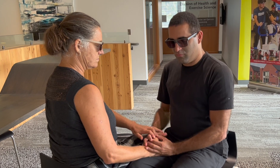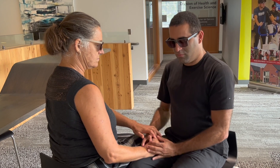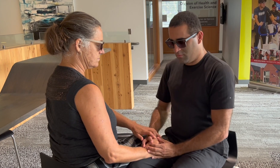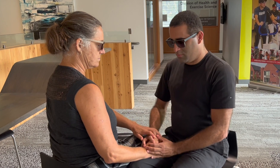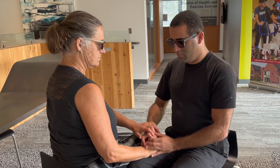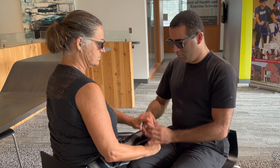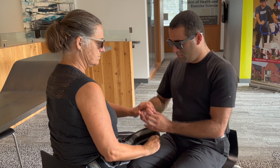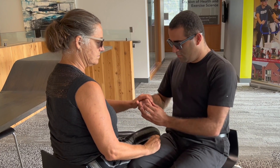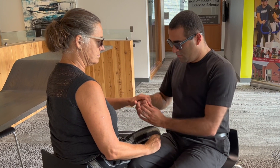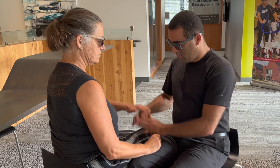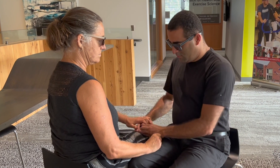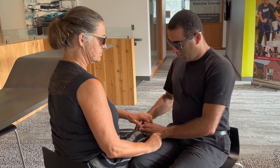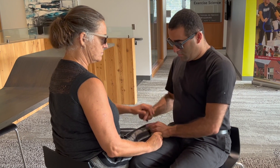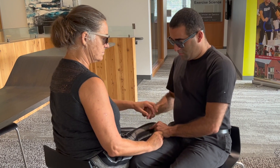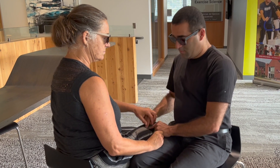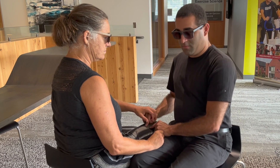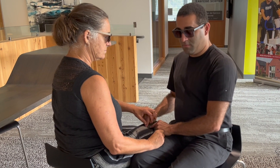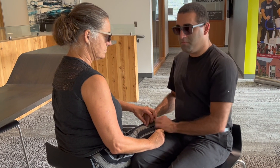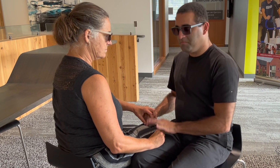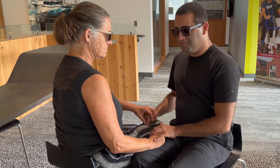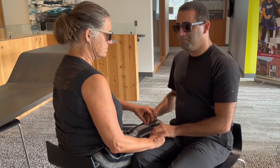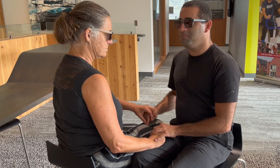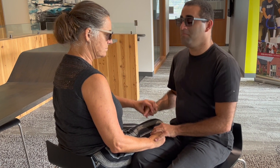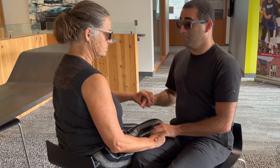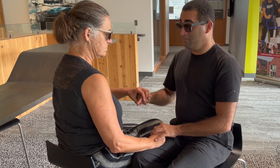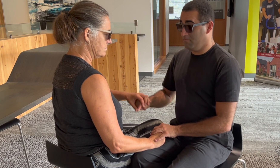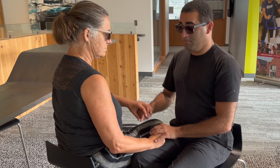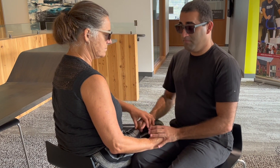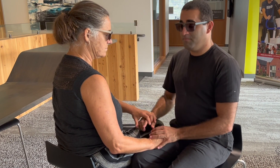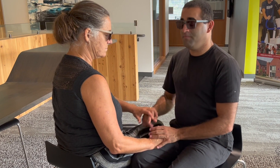And then I explain that I take those diced tomatoes and I lay them aside.